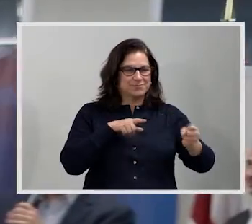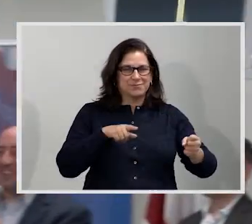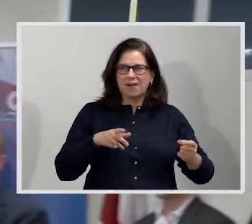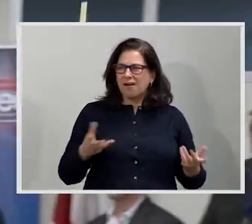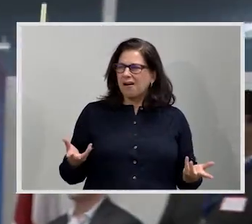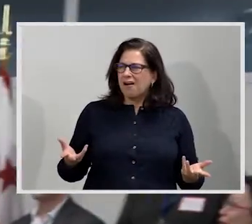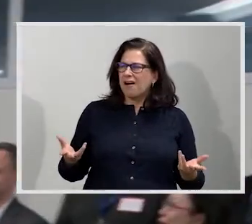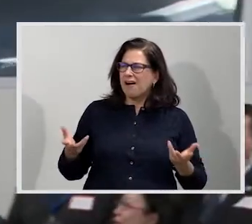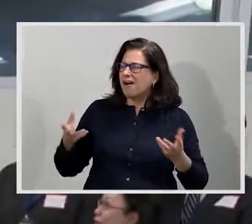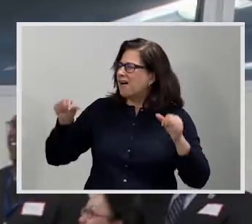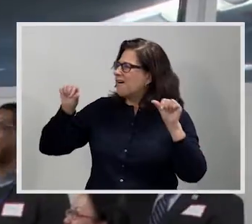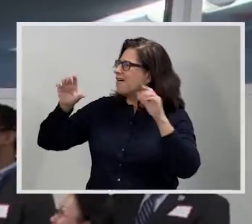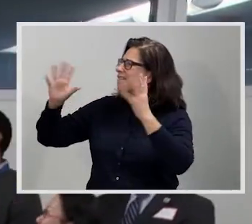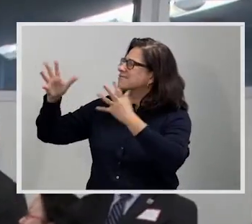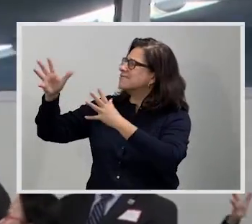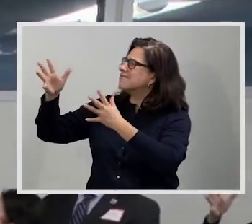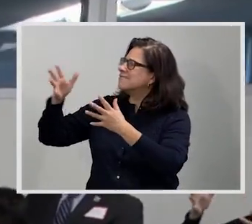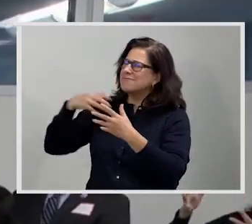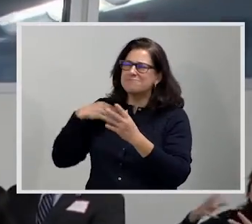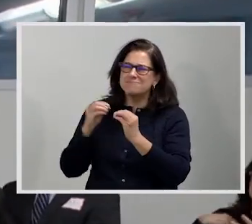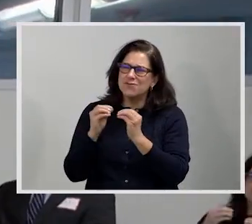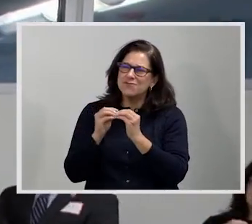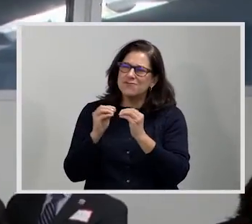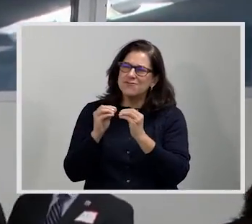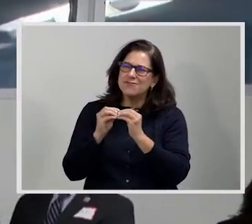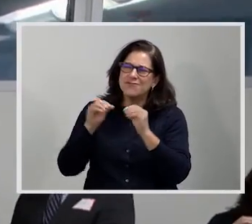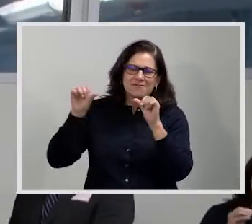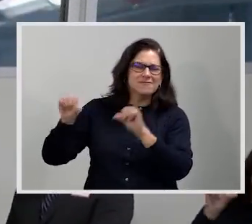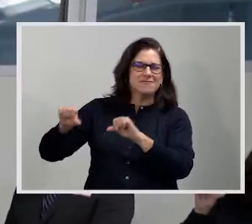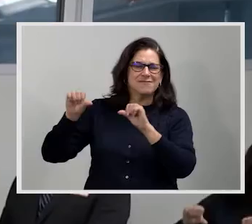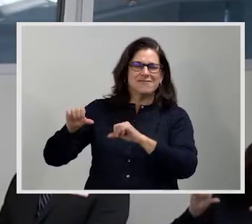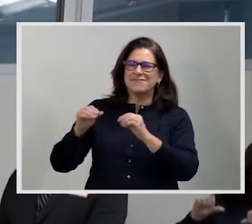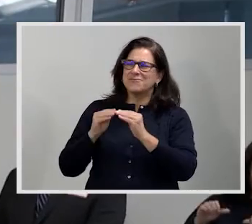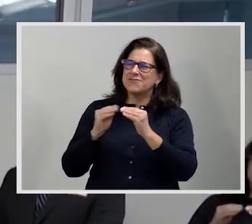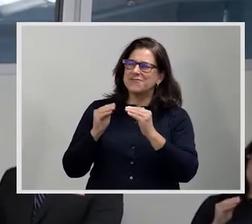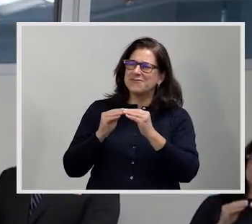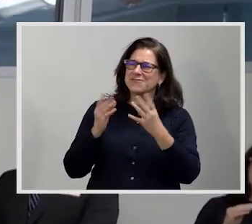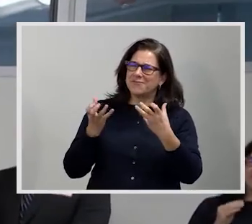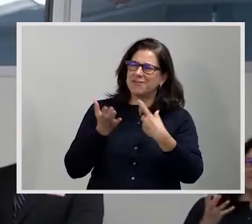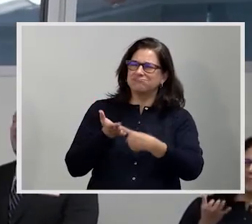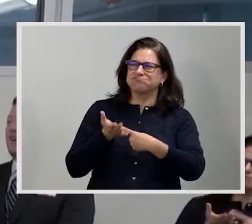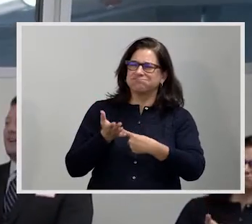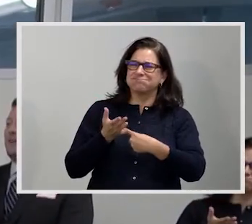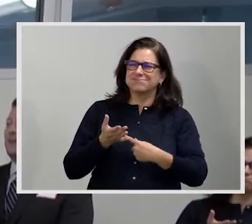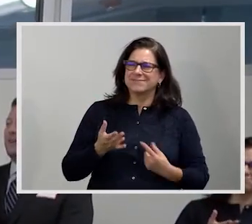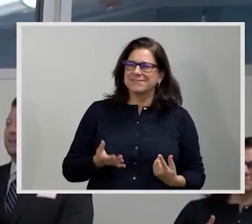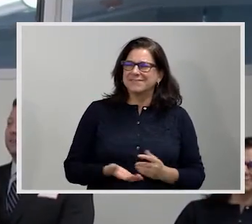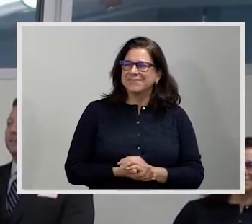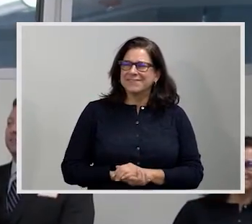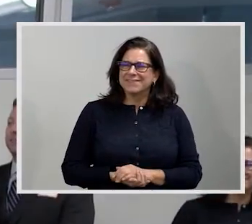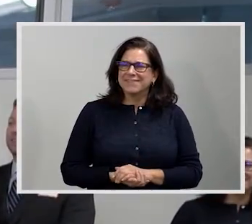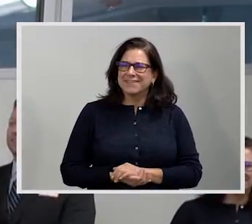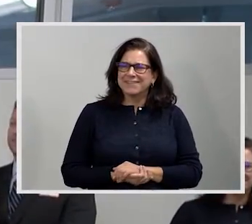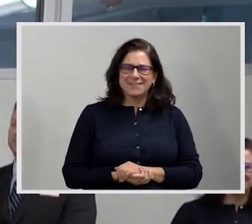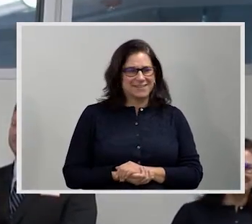ALL RIGHT. SO AS I SAID, I'M THE MAYOR'S